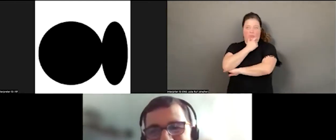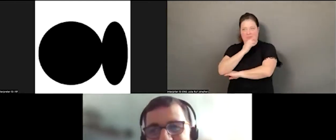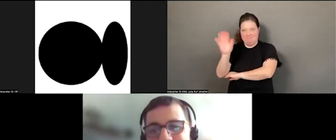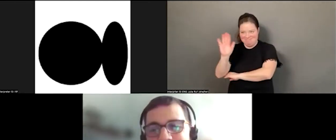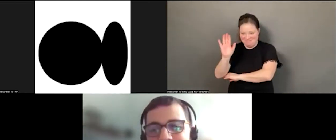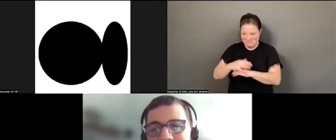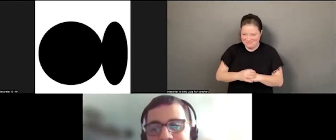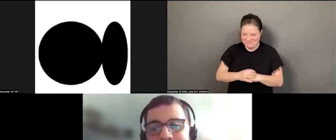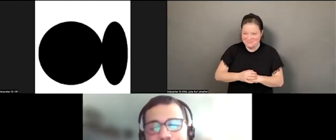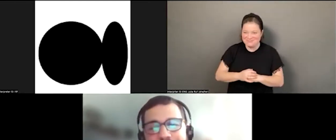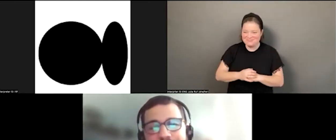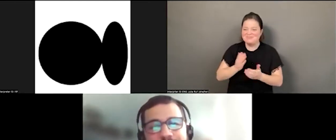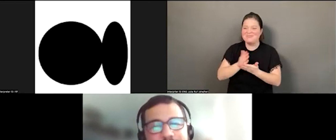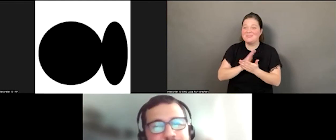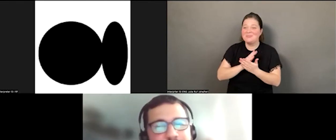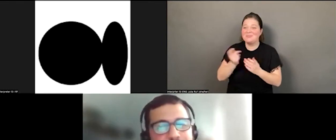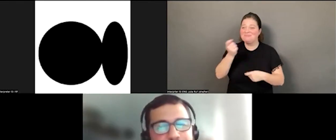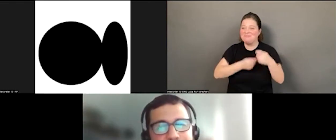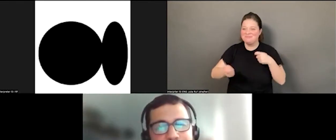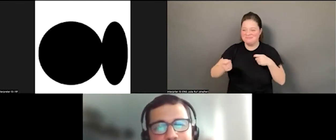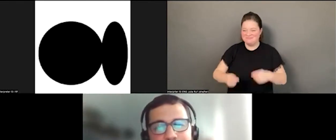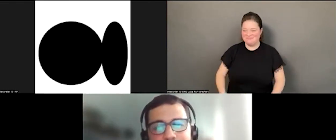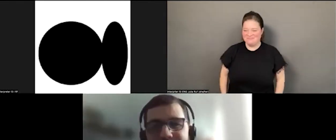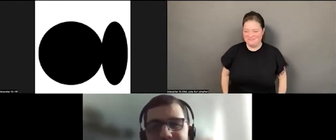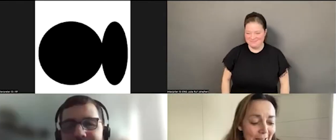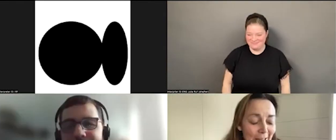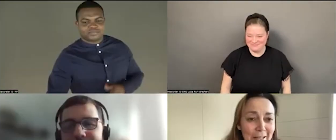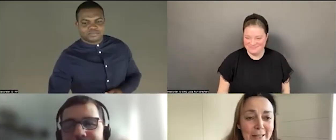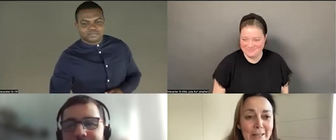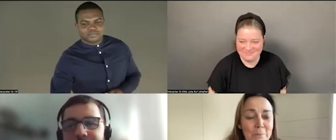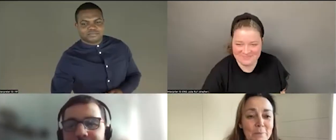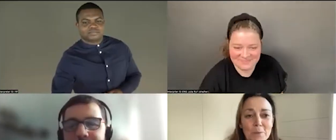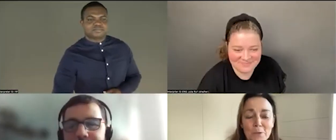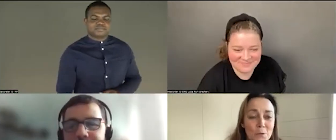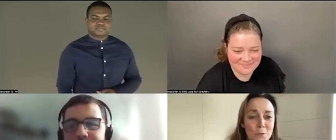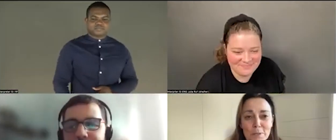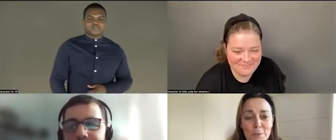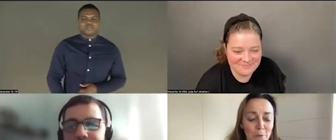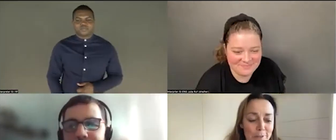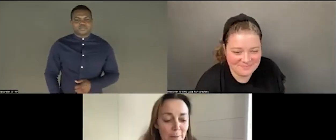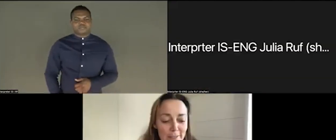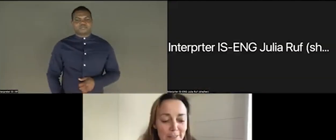Absolutely not boring and loads of good information. And again, I think maybe we should do these policy updates.